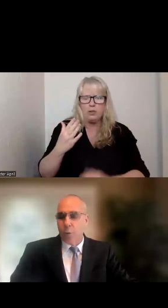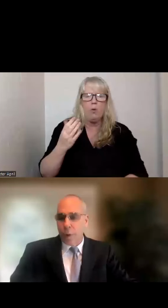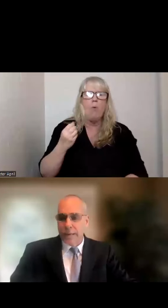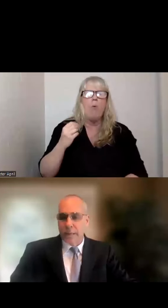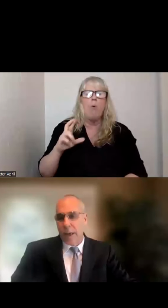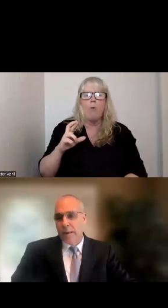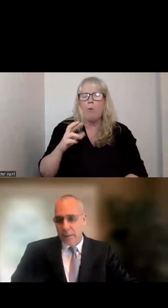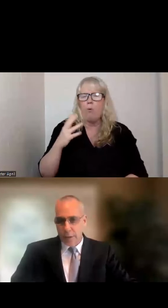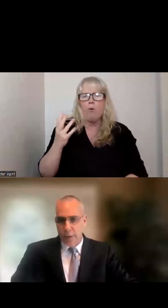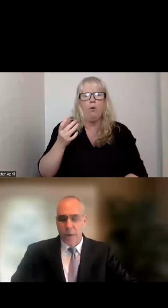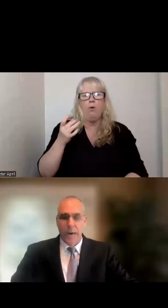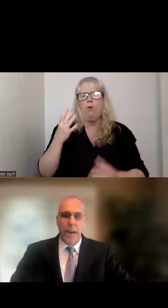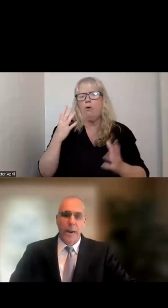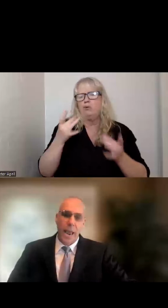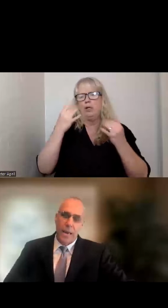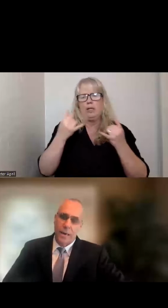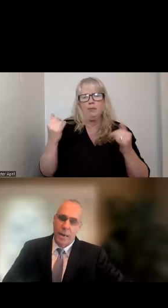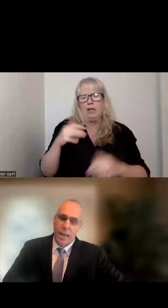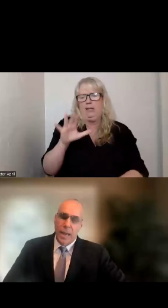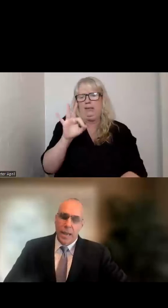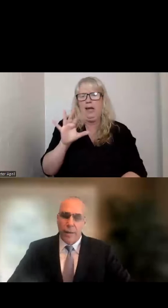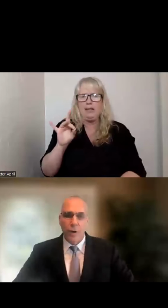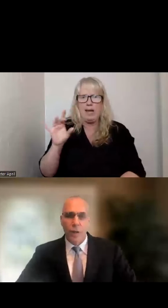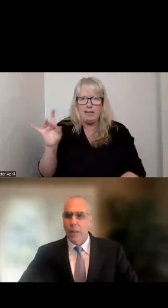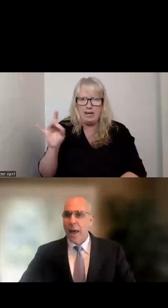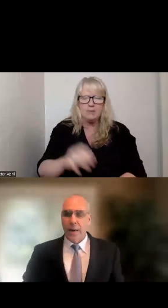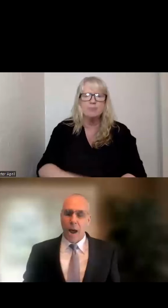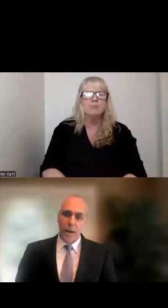A CRISIS LINE SUCH AS 988. THERE IS A LOT OF TALK